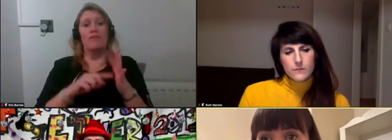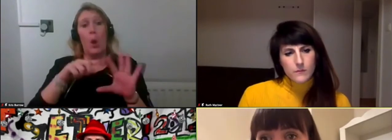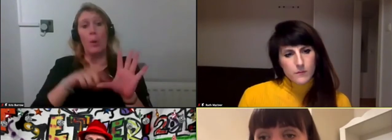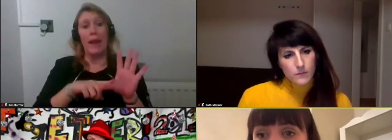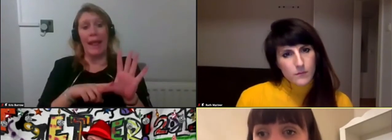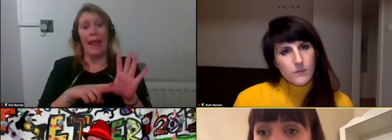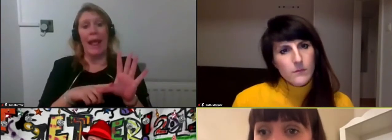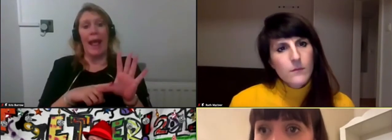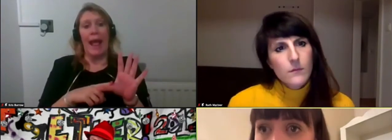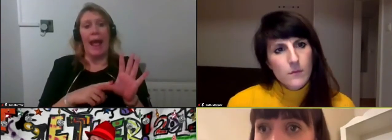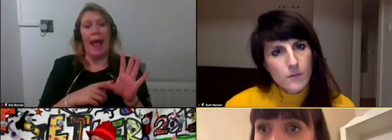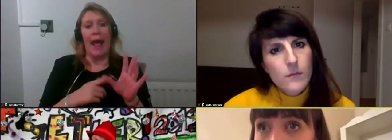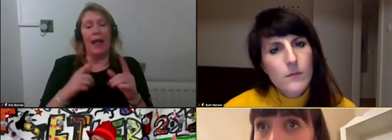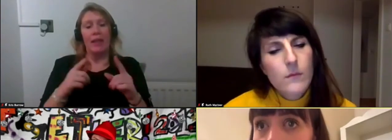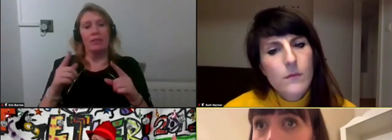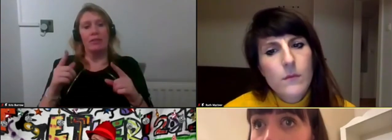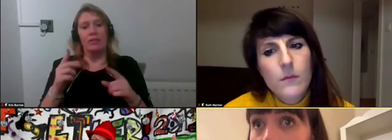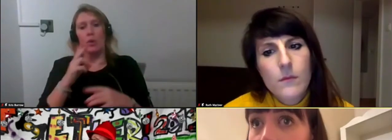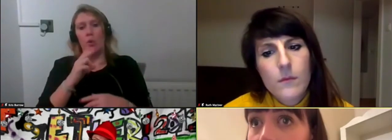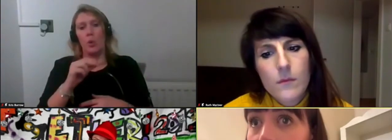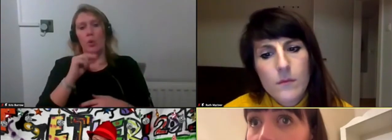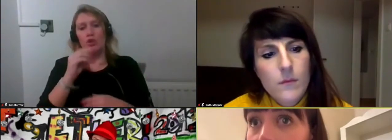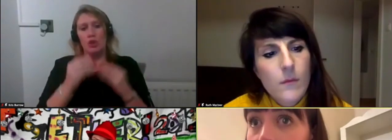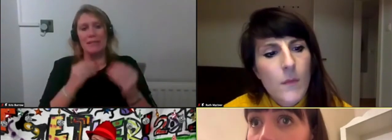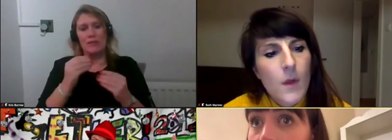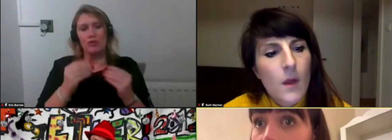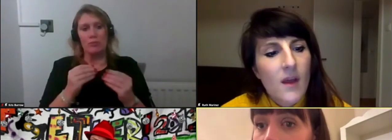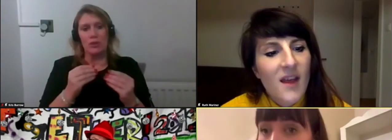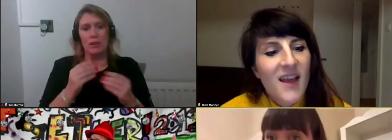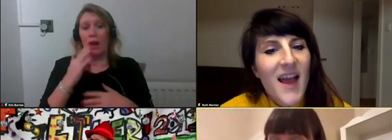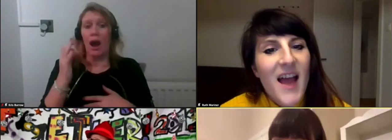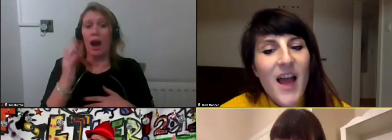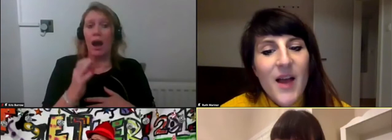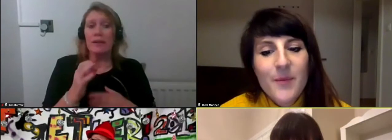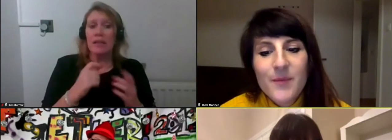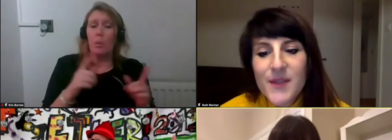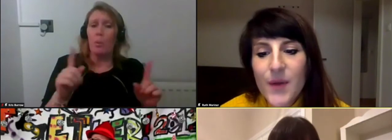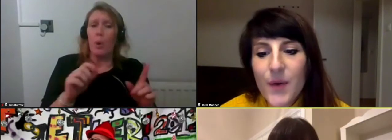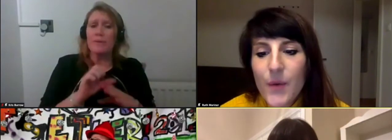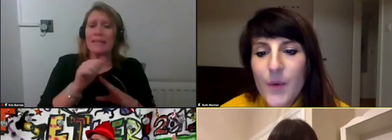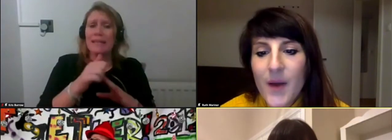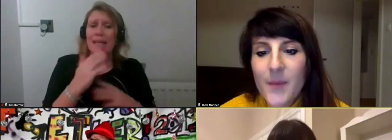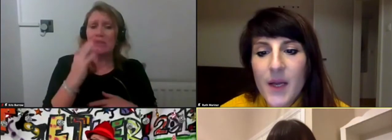So what was the next question Ruth Mariner? So I'm going to just ask one more